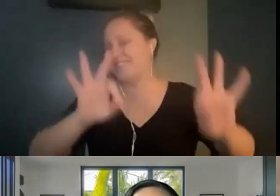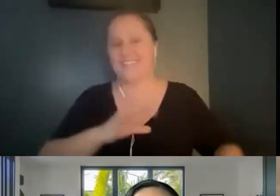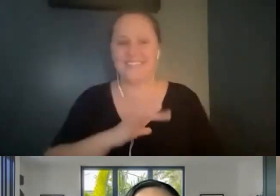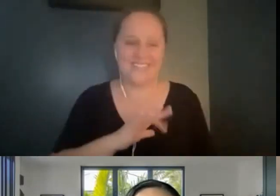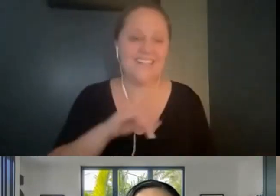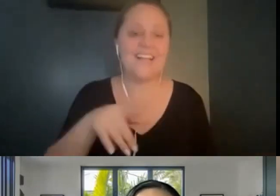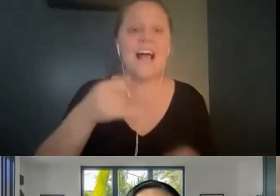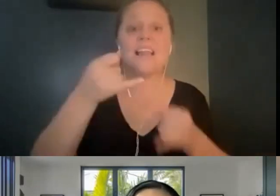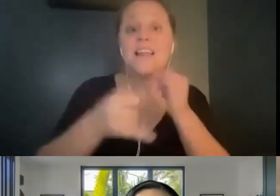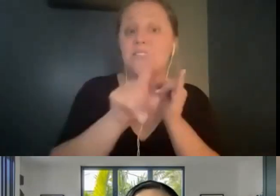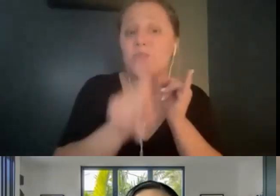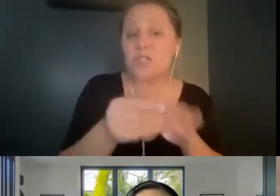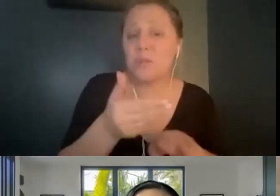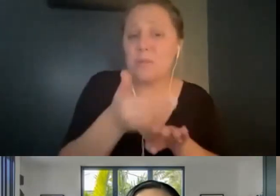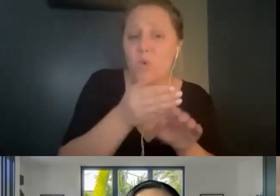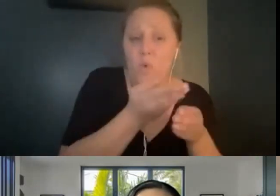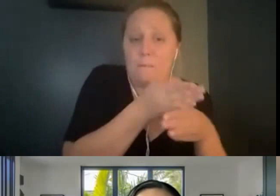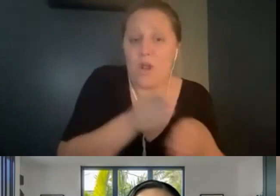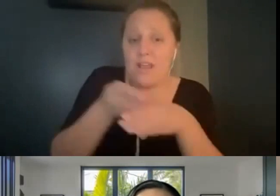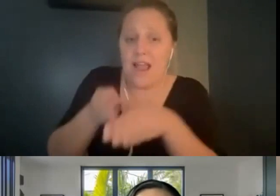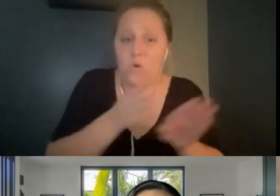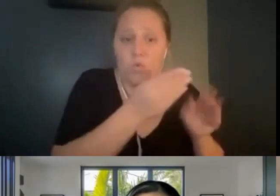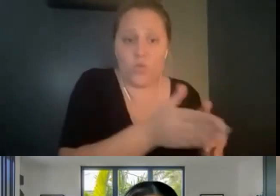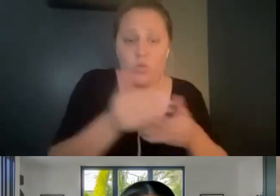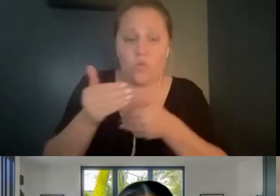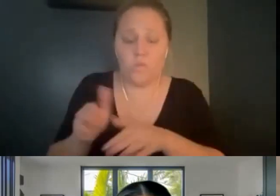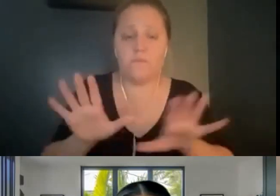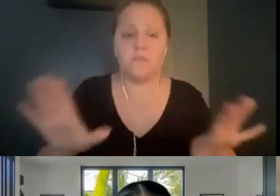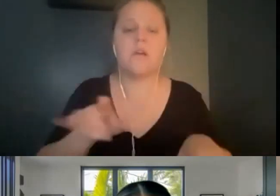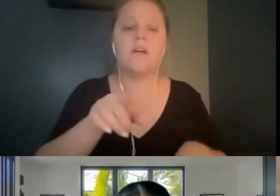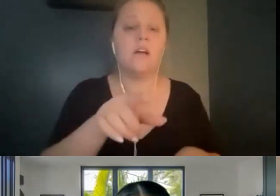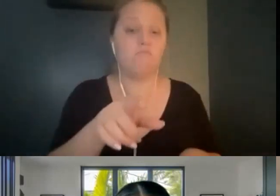question before we go into our breakout sessions and it's for really anybody